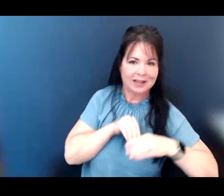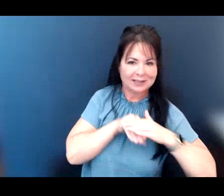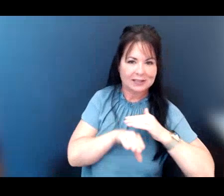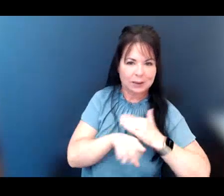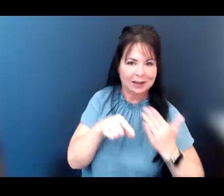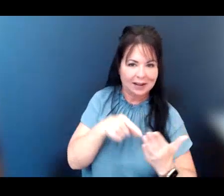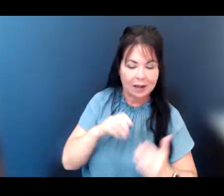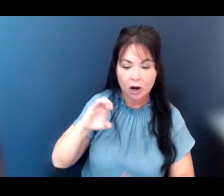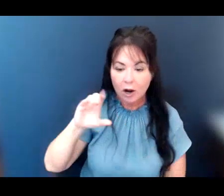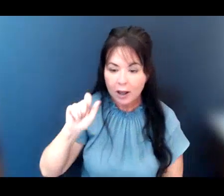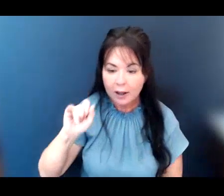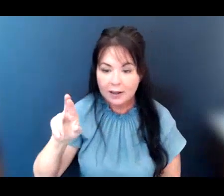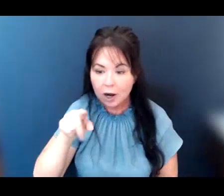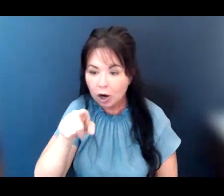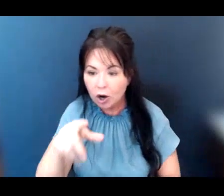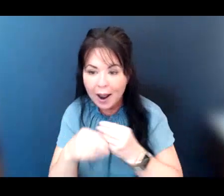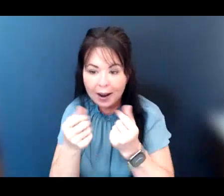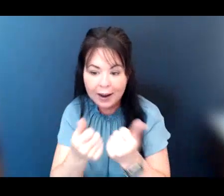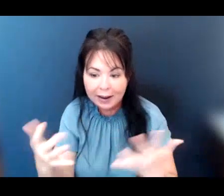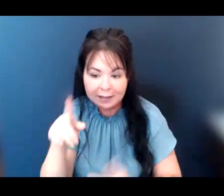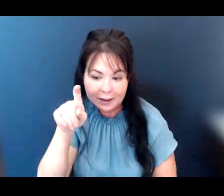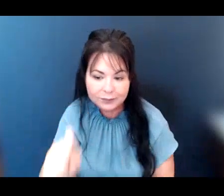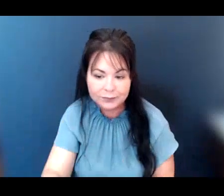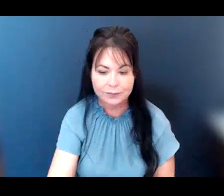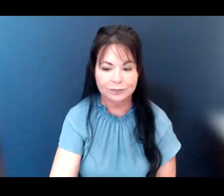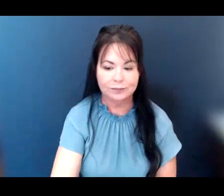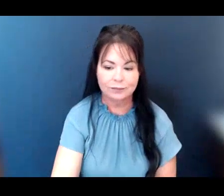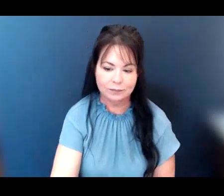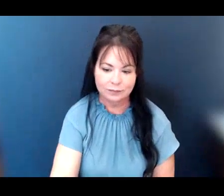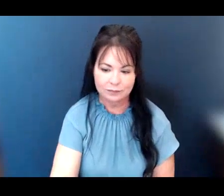to add to that conversation? Yeah, this is Claire.